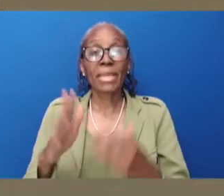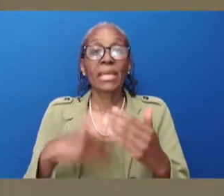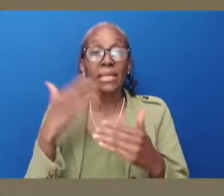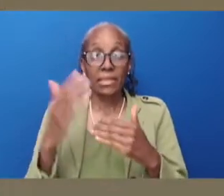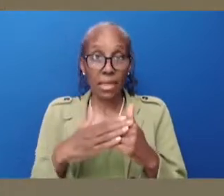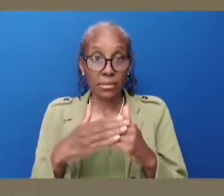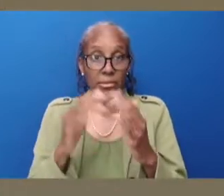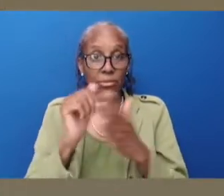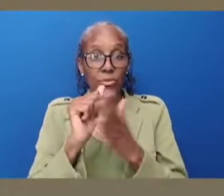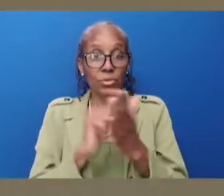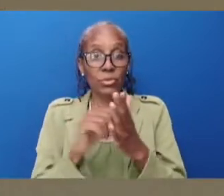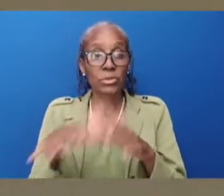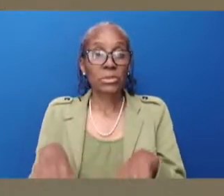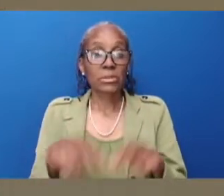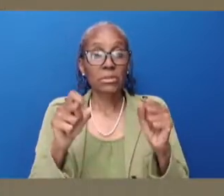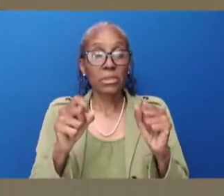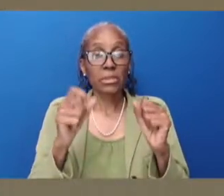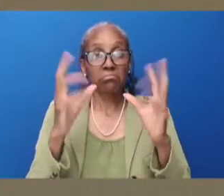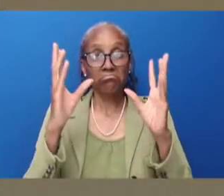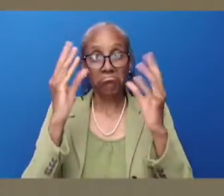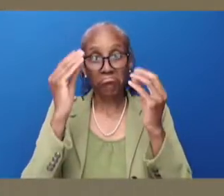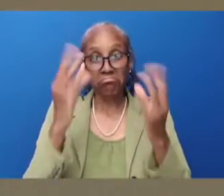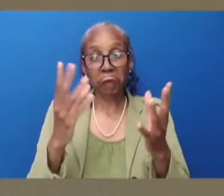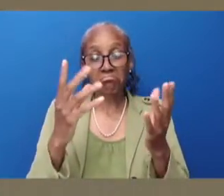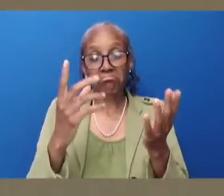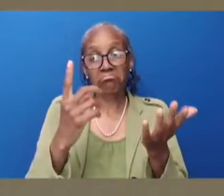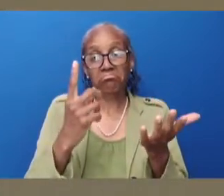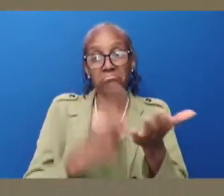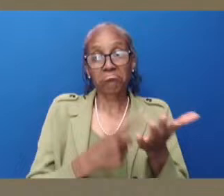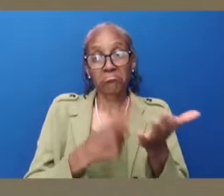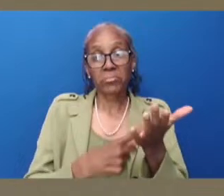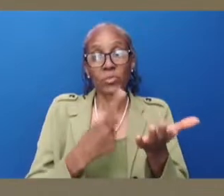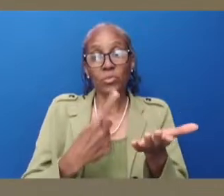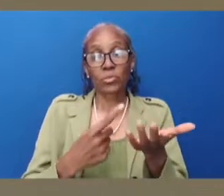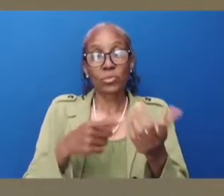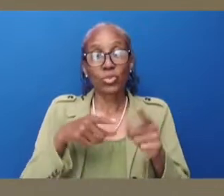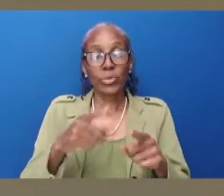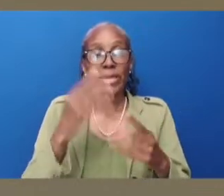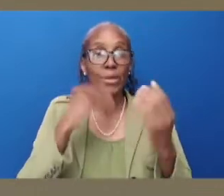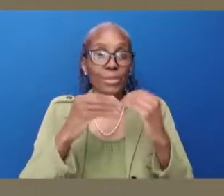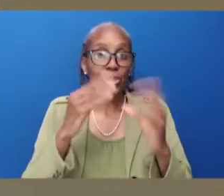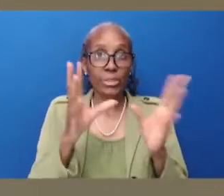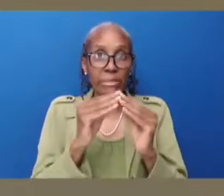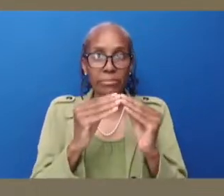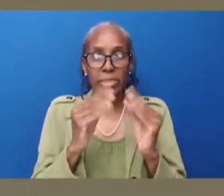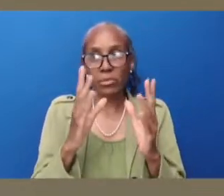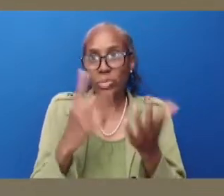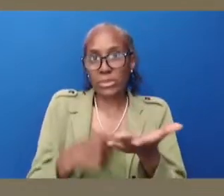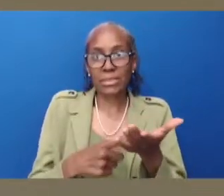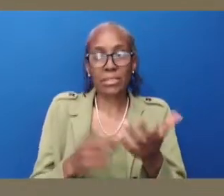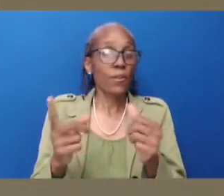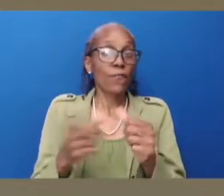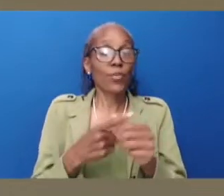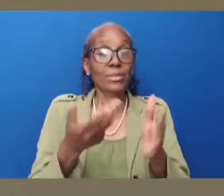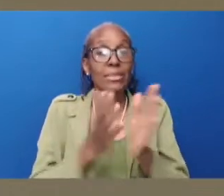THANK YOU. SO NEXT UP ON THE AGENDA, WILLS A TAKE UP SOME MATTERS THAT WE